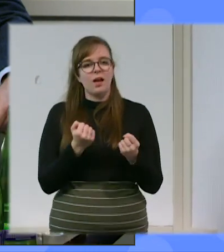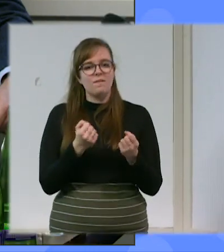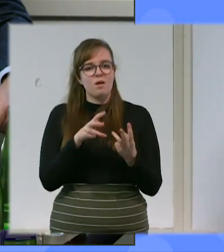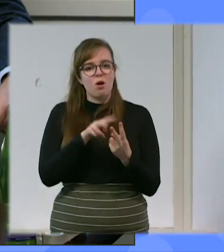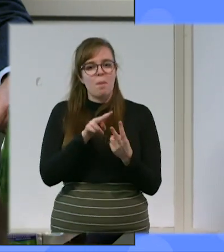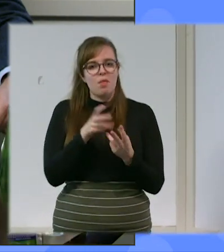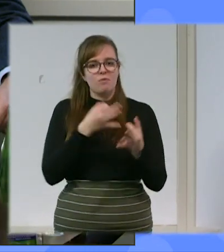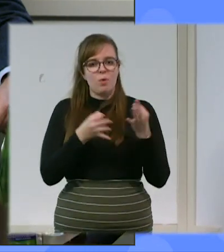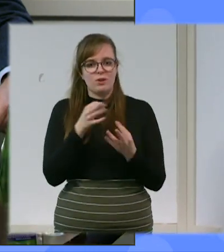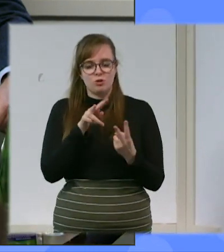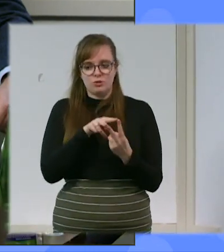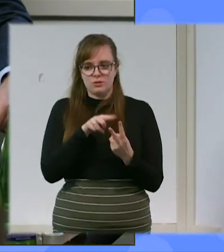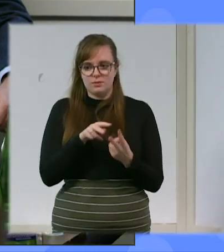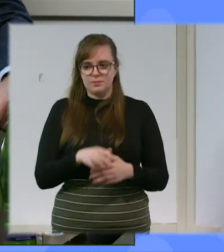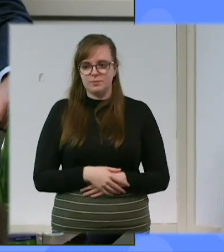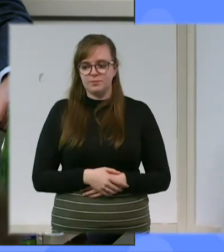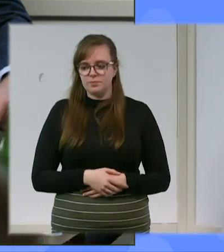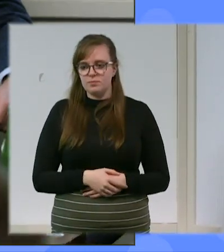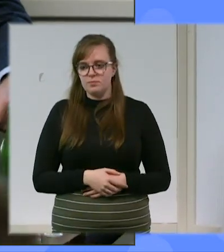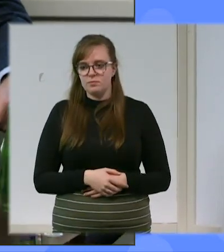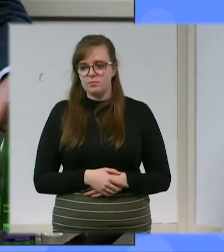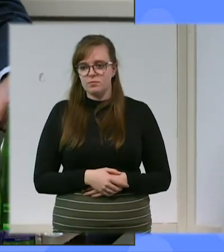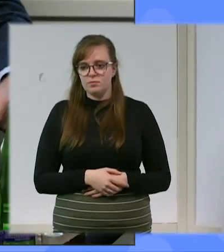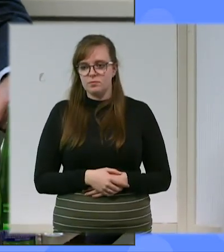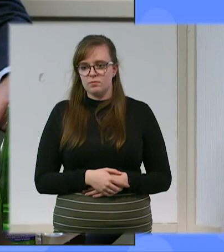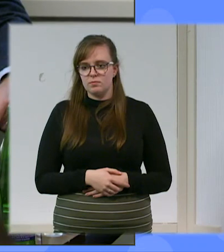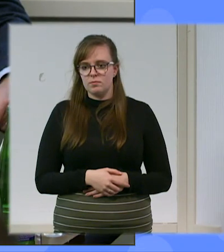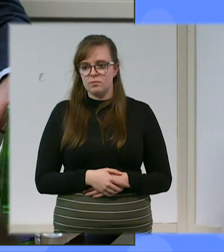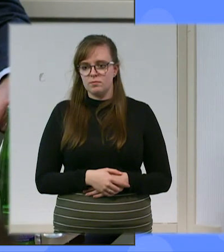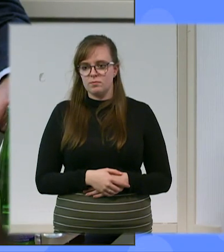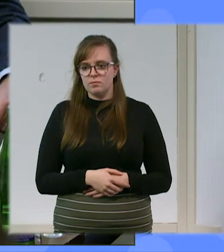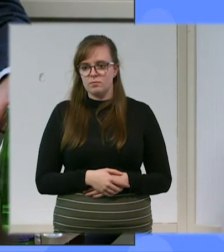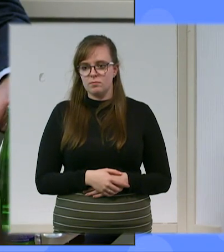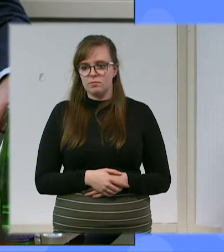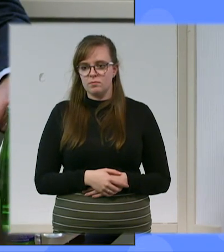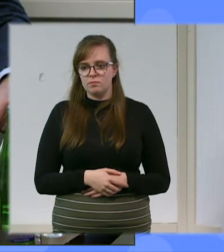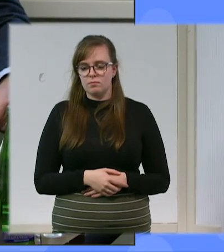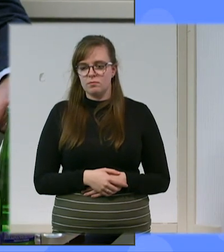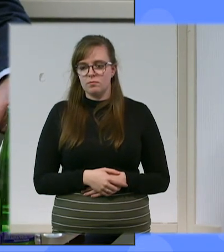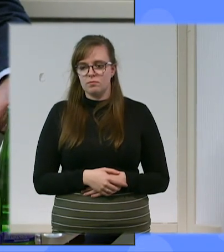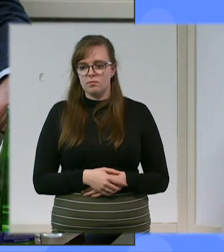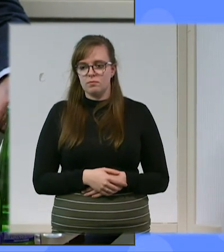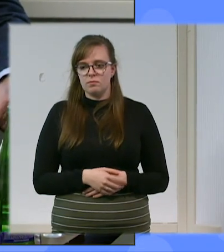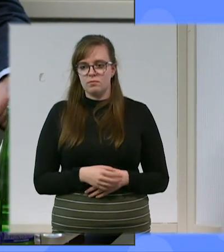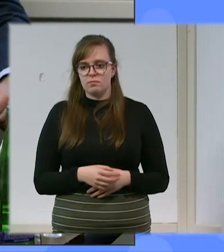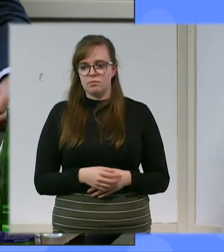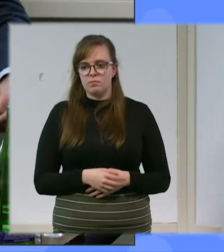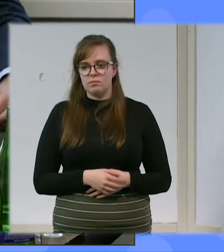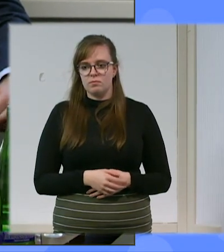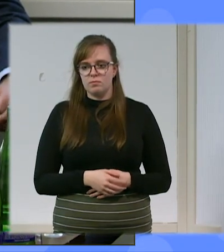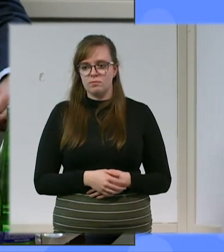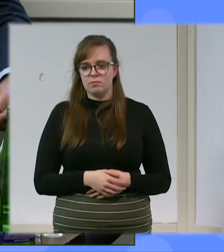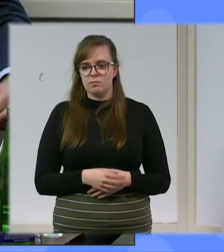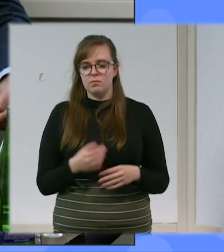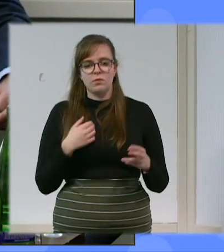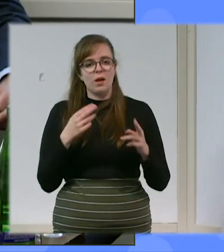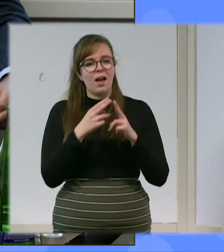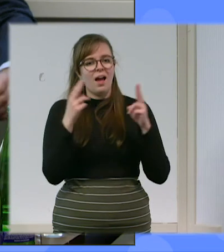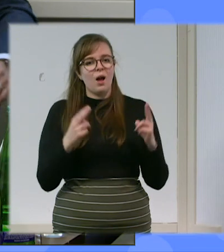will it they make and they houses more publication more economical will it make